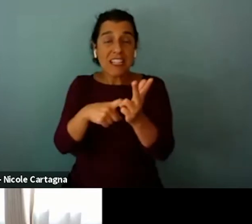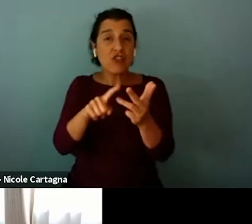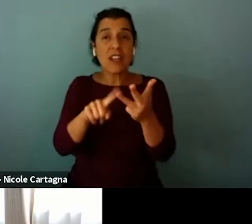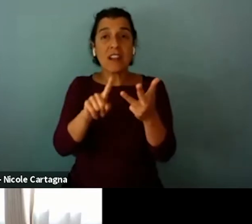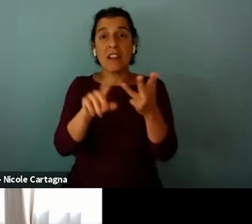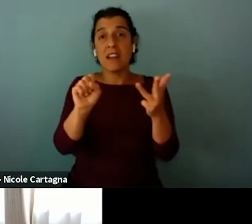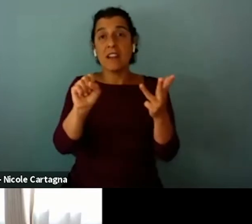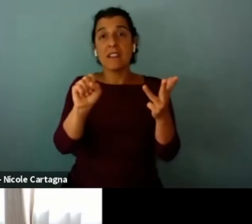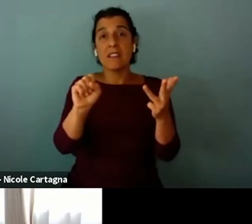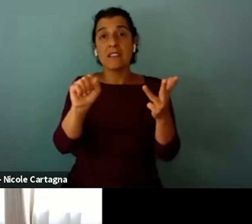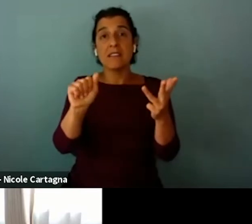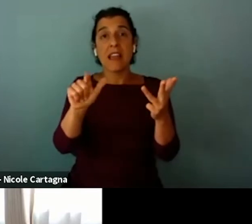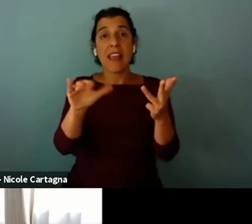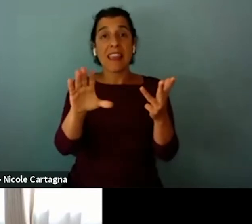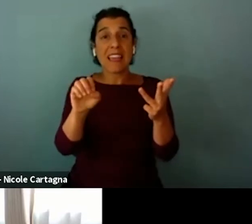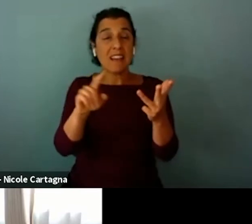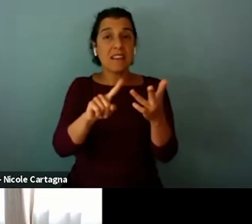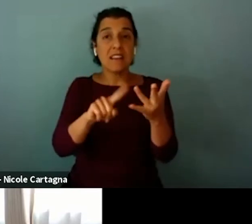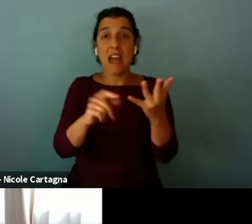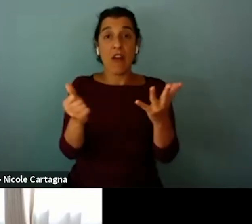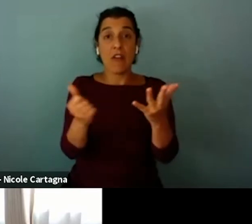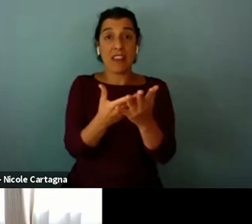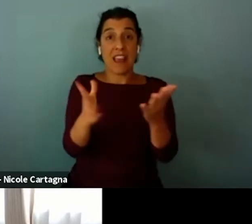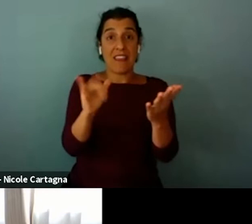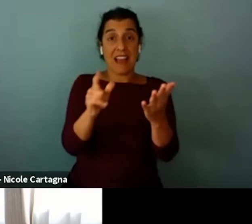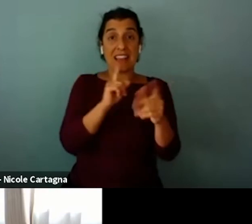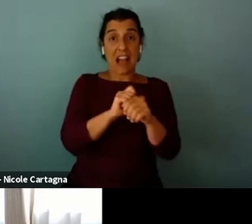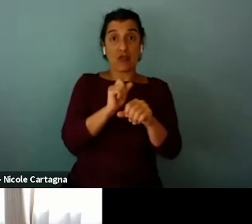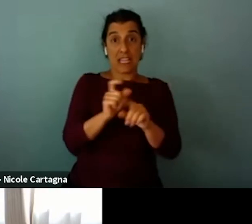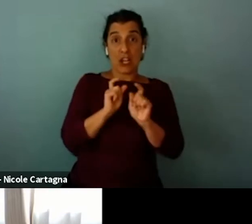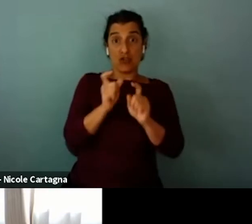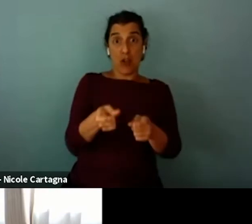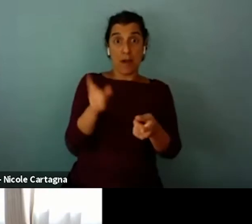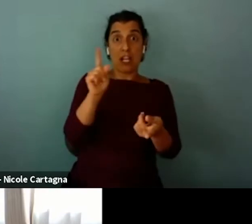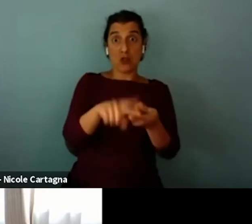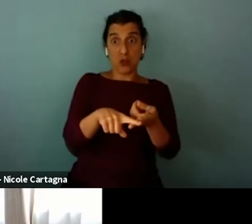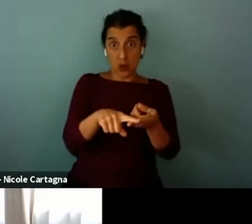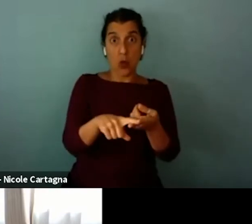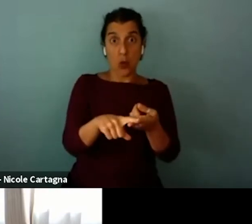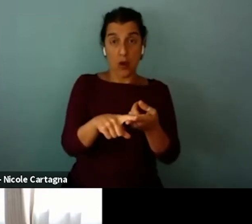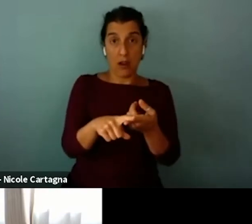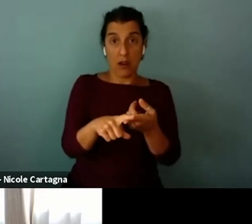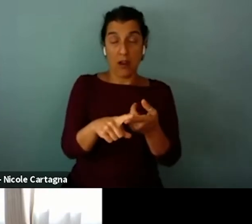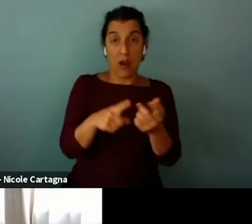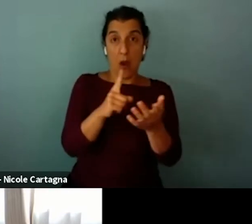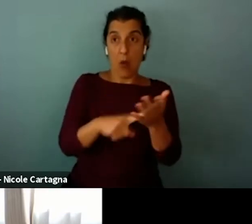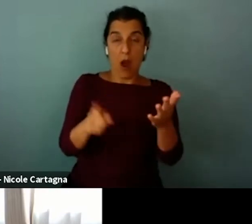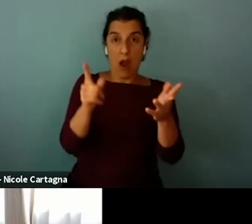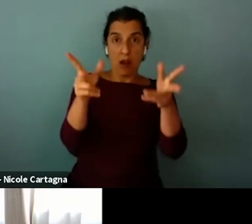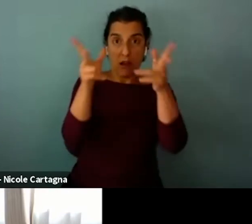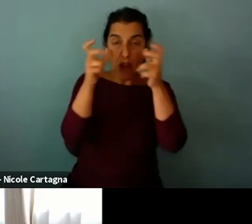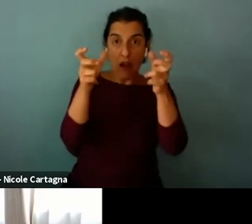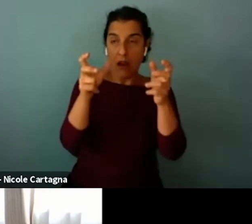actually contributing to um to what grabs our visual attention but then we've also got